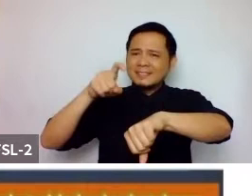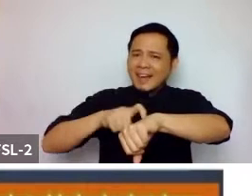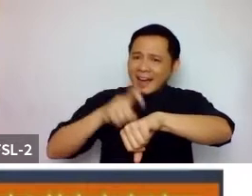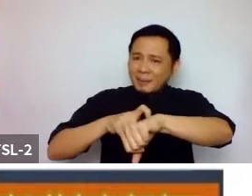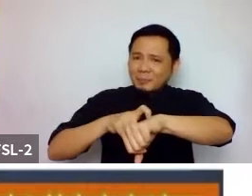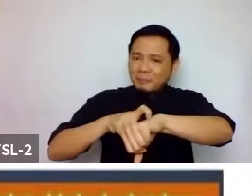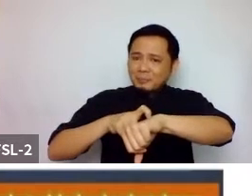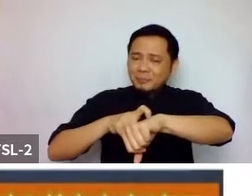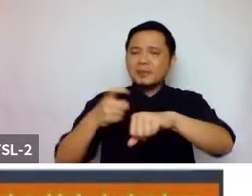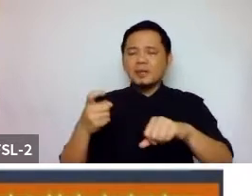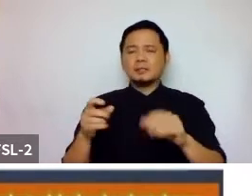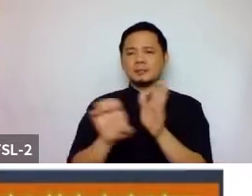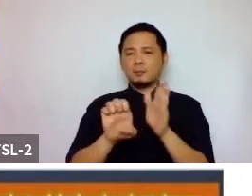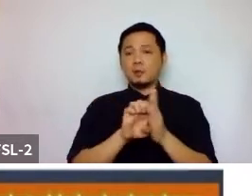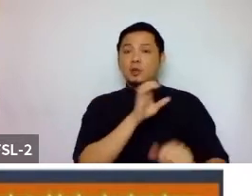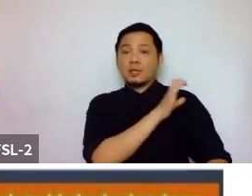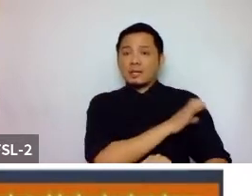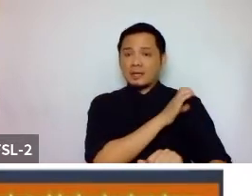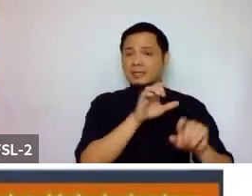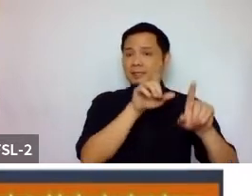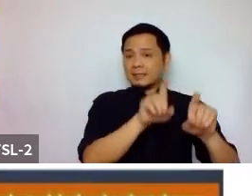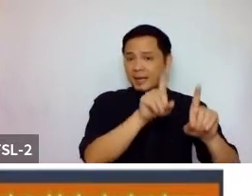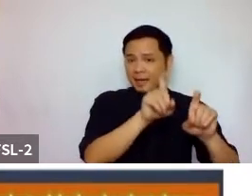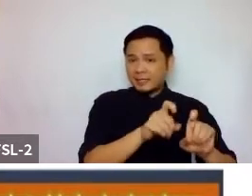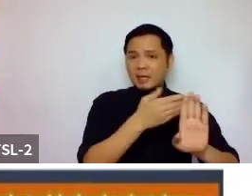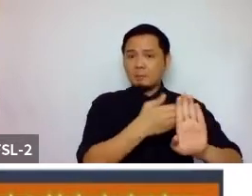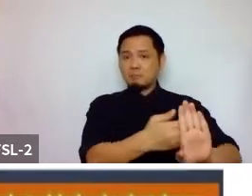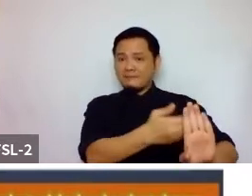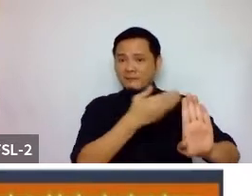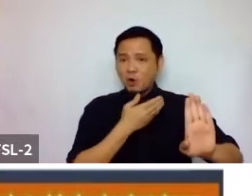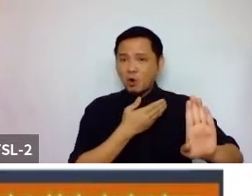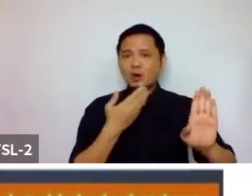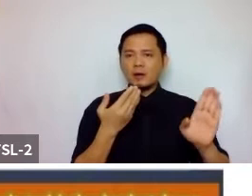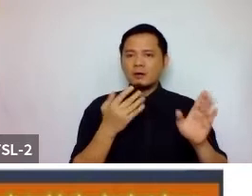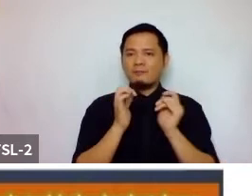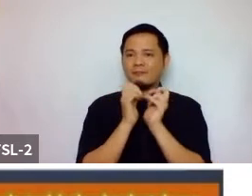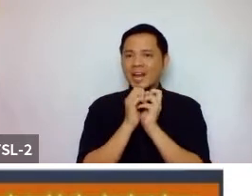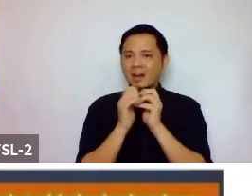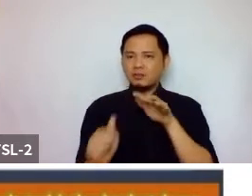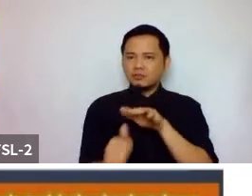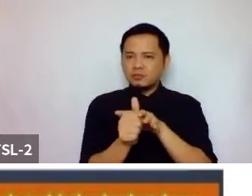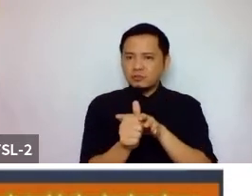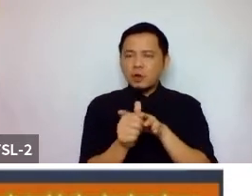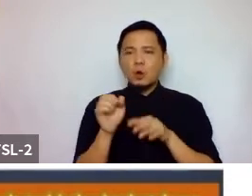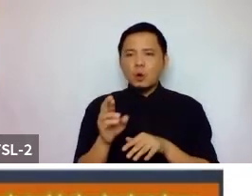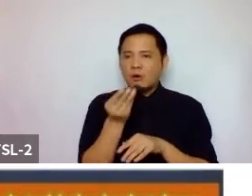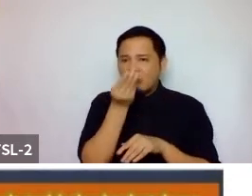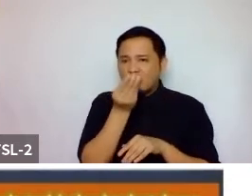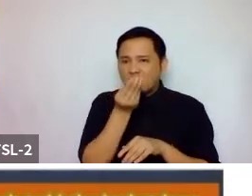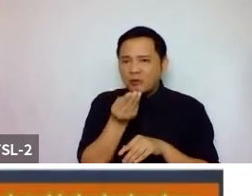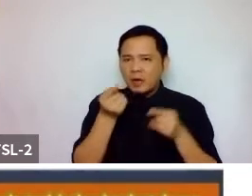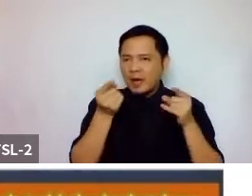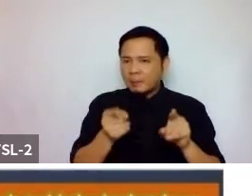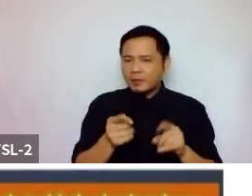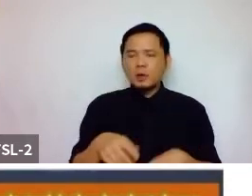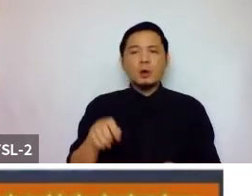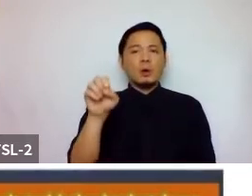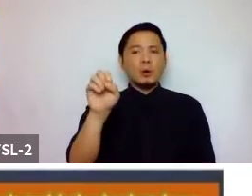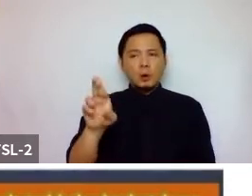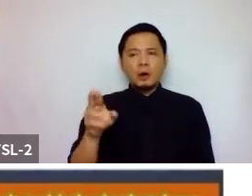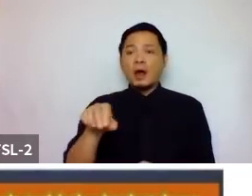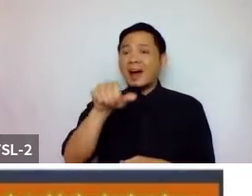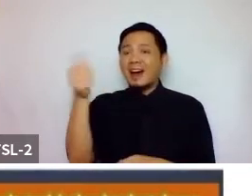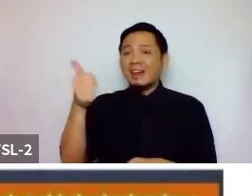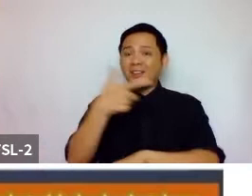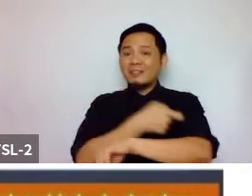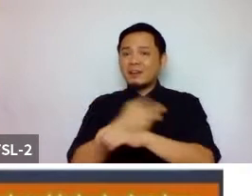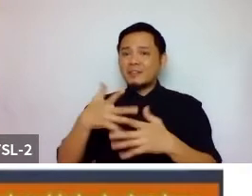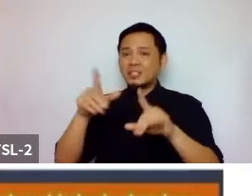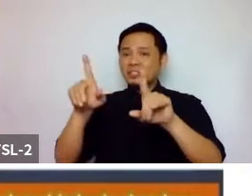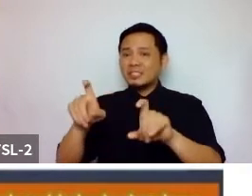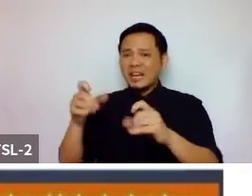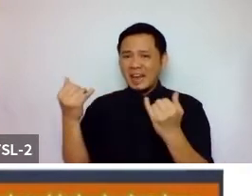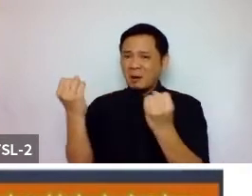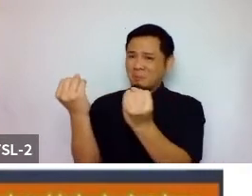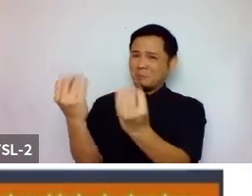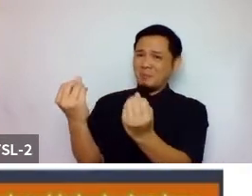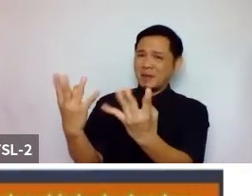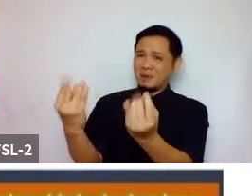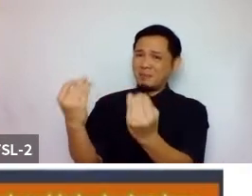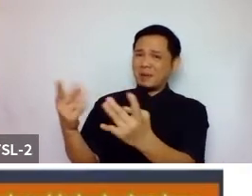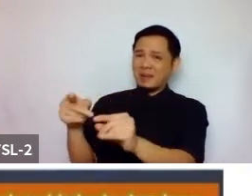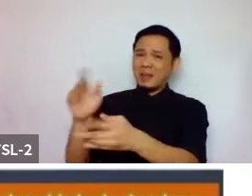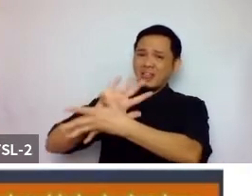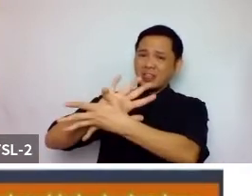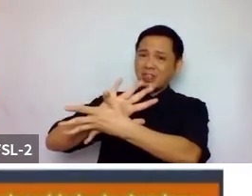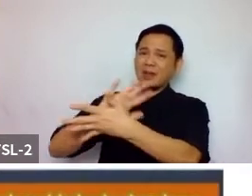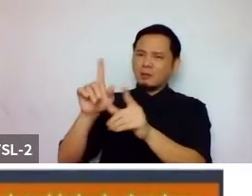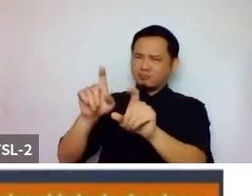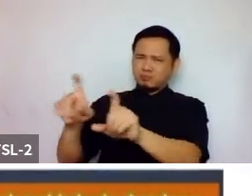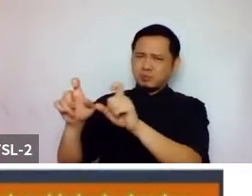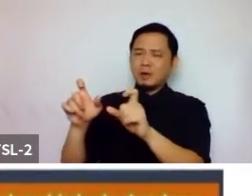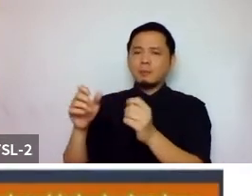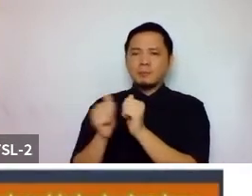Clinical trials were conducted before the variants appeared or when the cases were still few while some vaccines were tested when there were already so many cases and there are a lot of variants circulating.